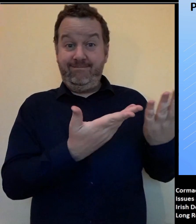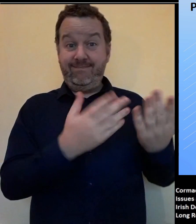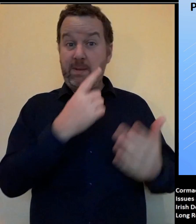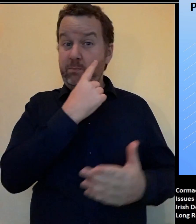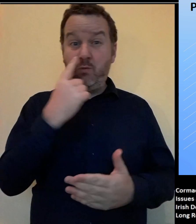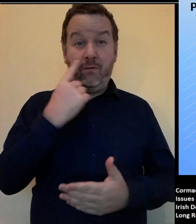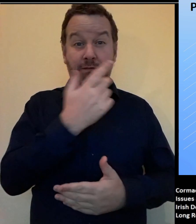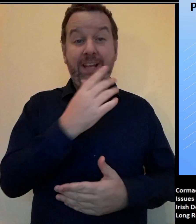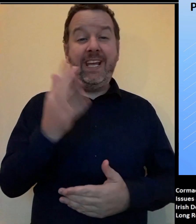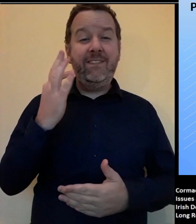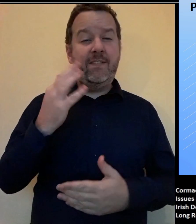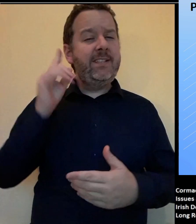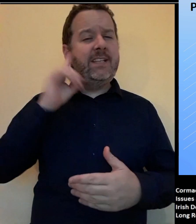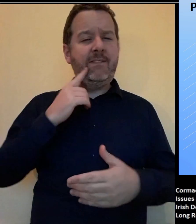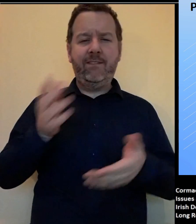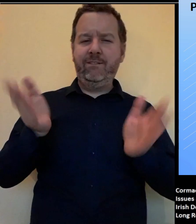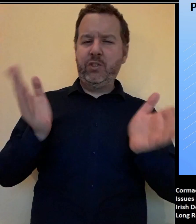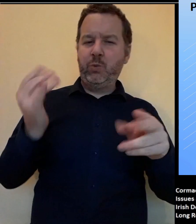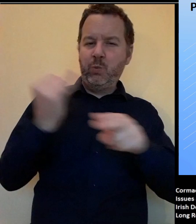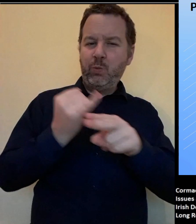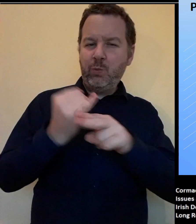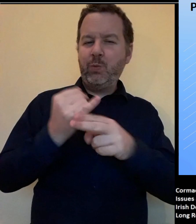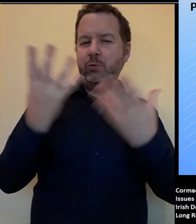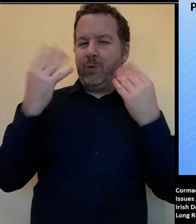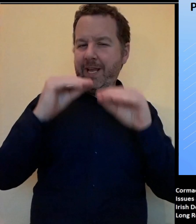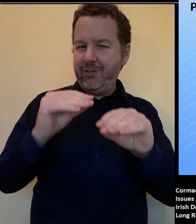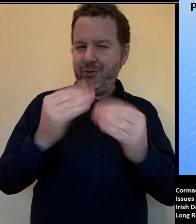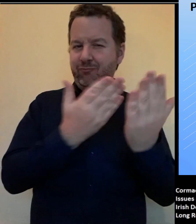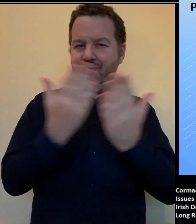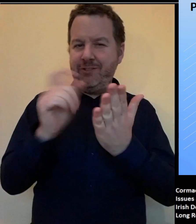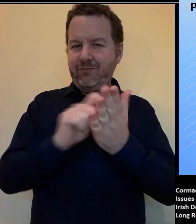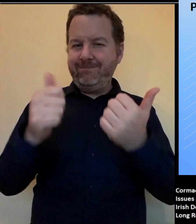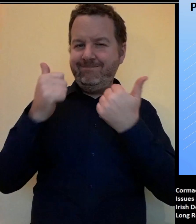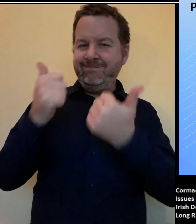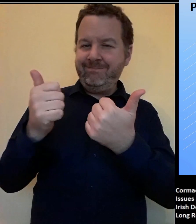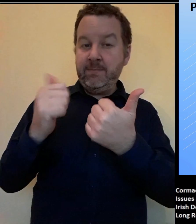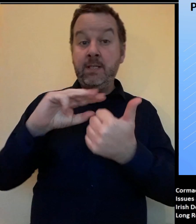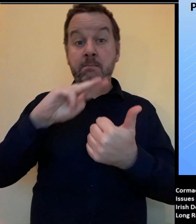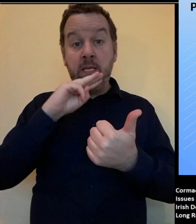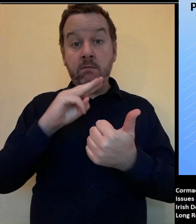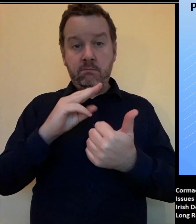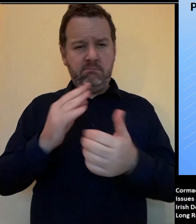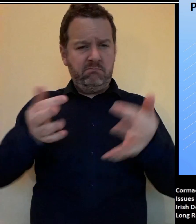but it does show that simply receiving an education was not a guarantee for a deaf person